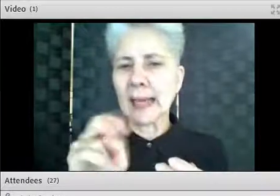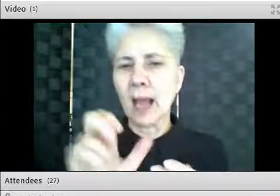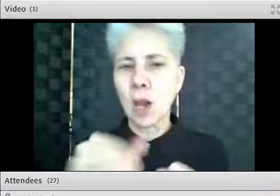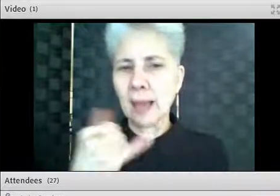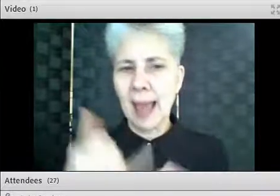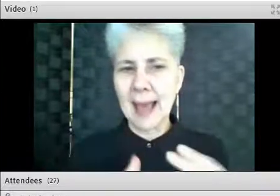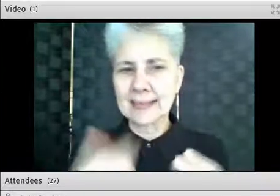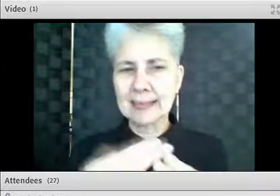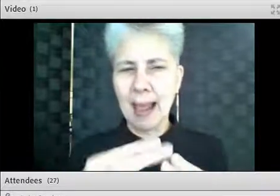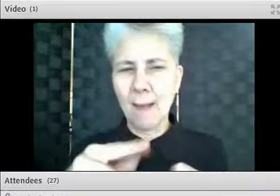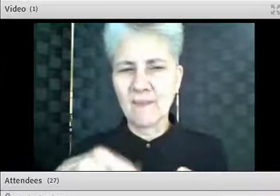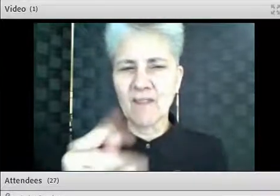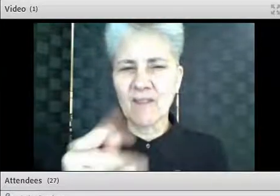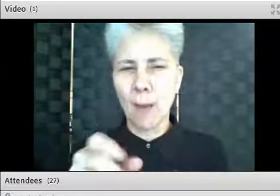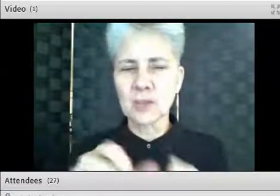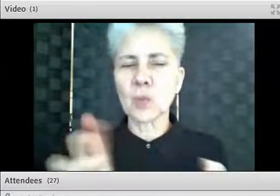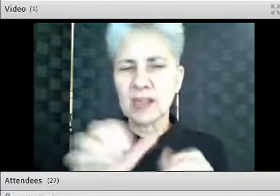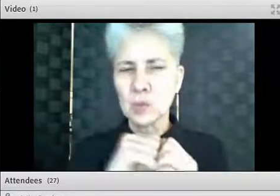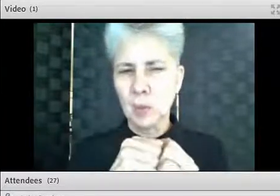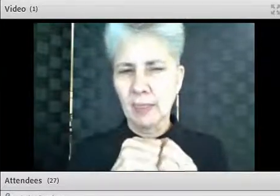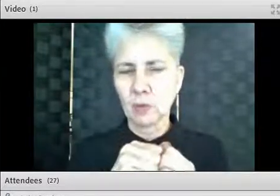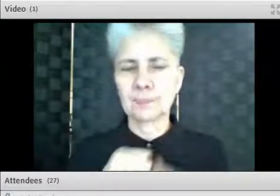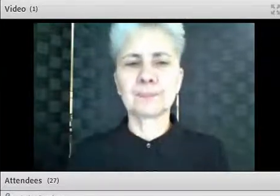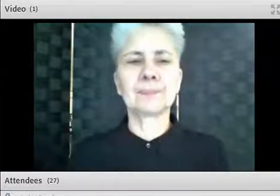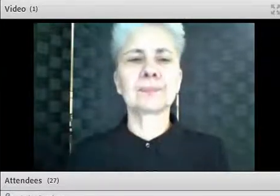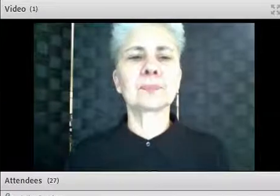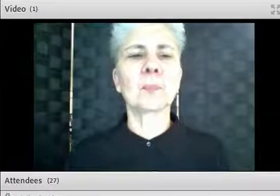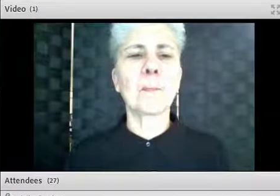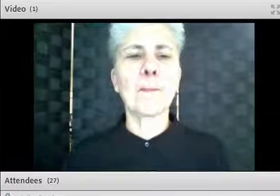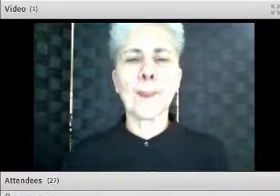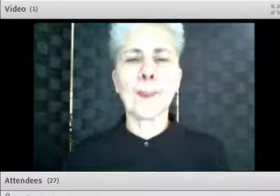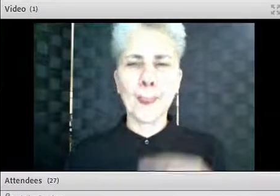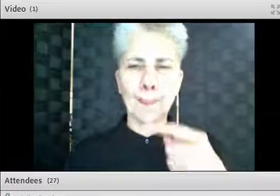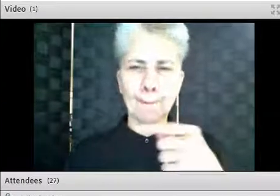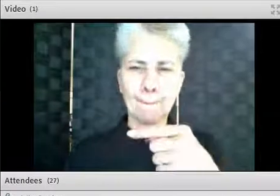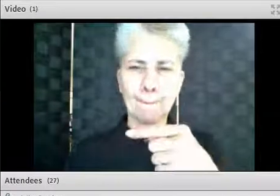All right? Let's do this together. Let's do this together, so what do you all think,